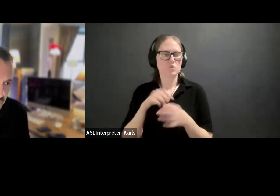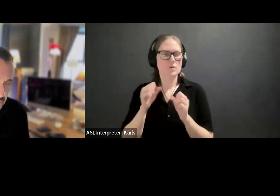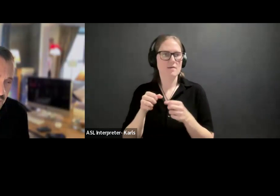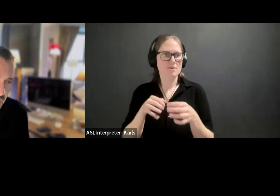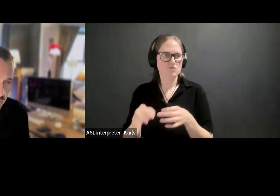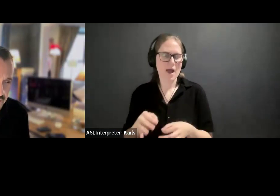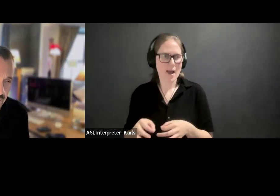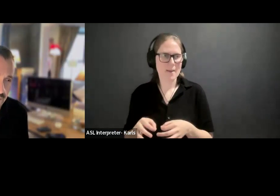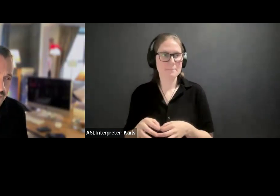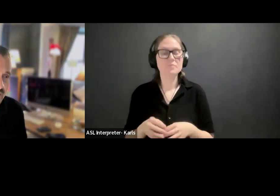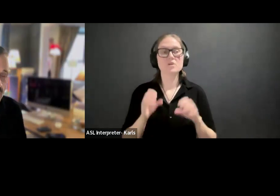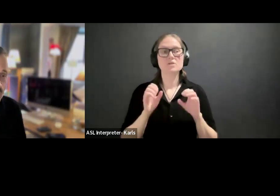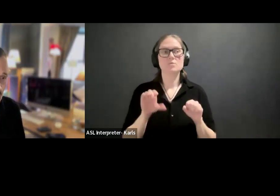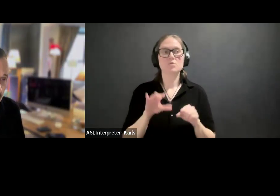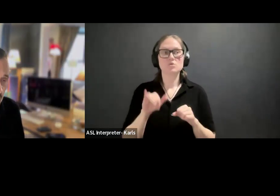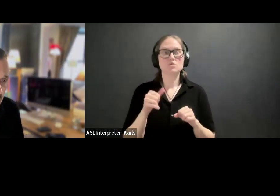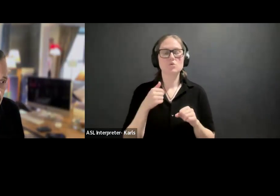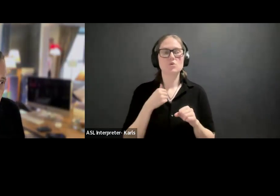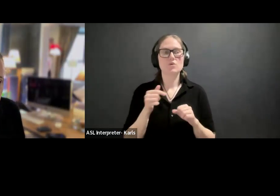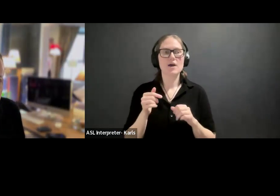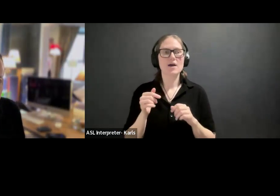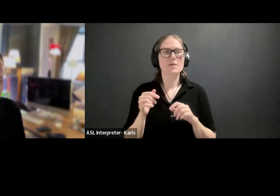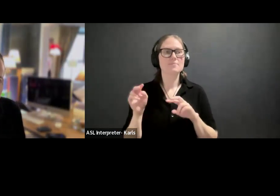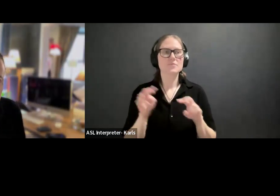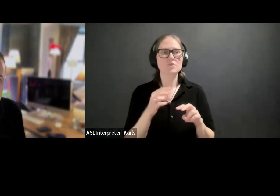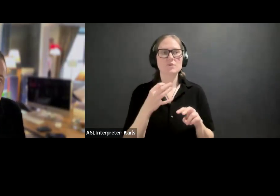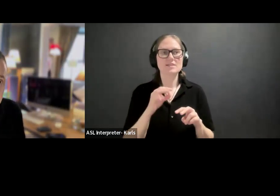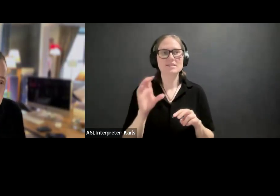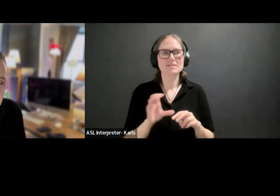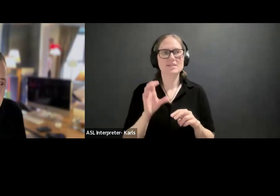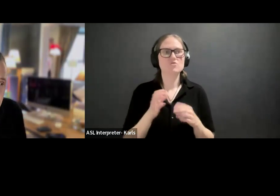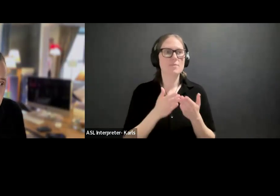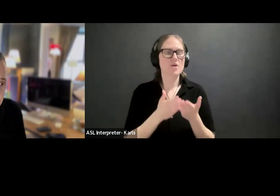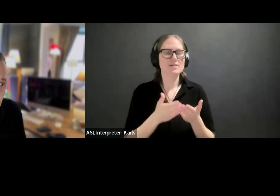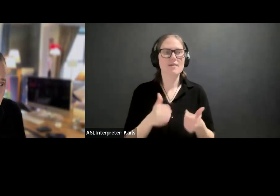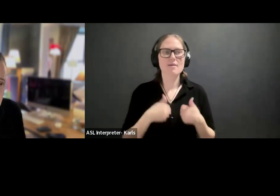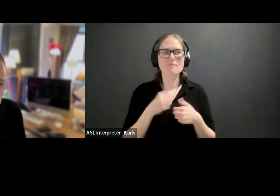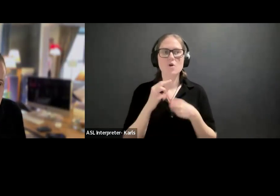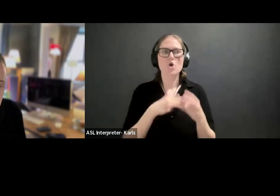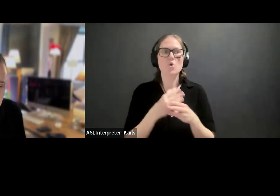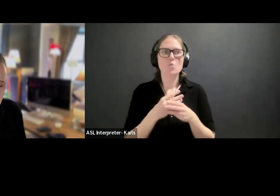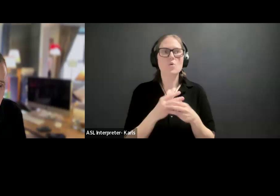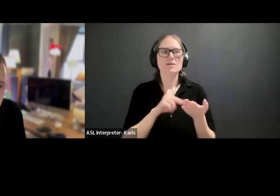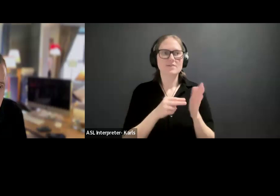To do that, I turn to 19th century maritime life, a world defined By enclosure, labor,